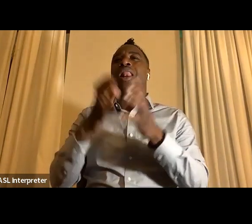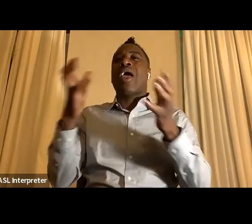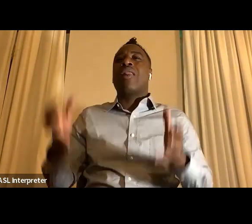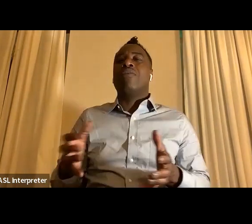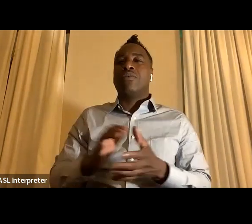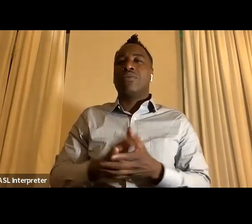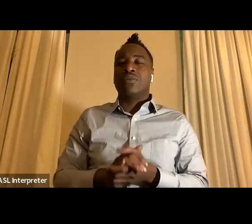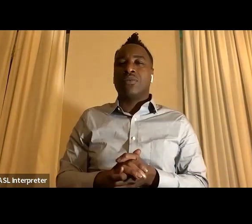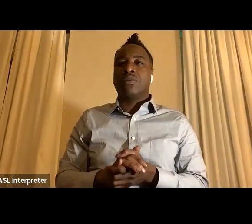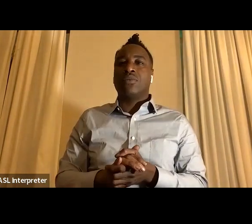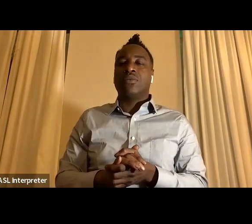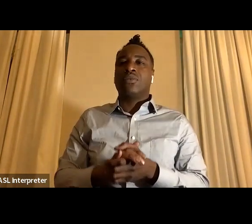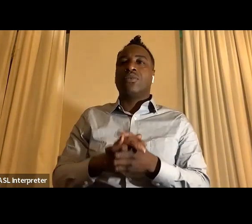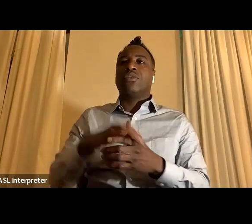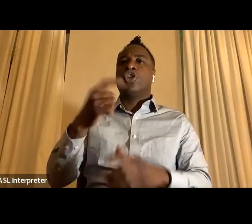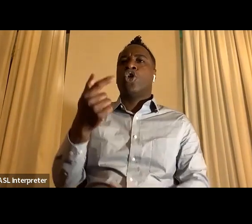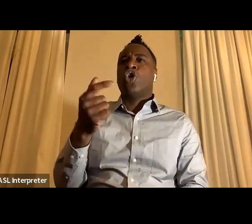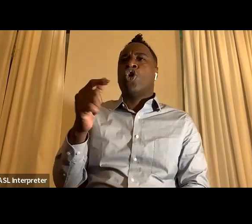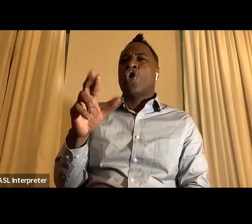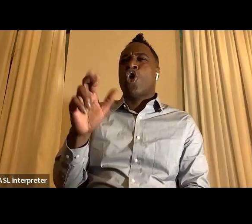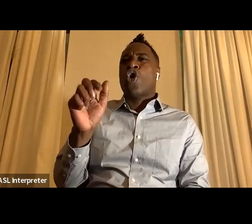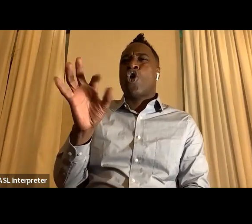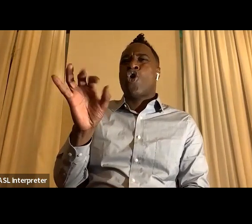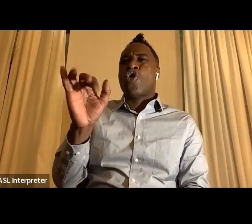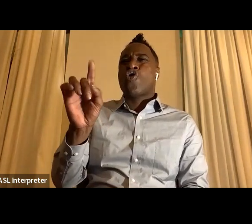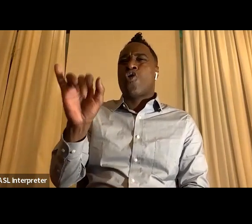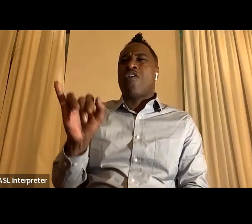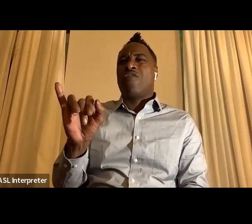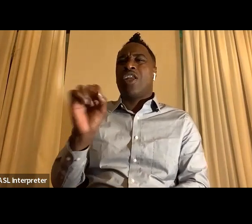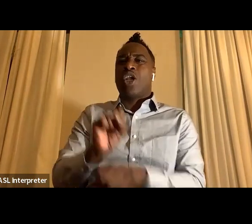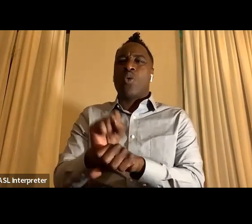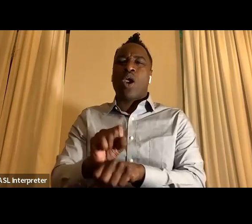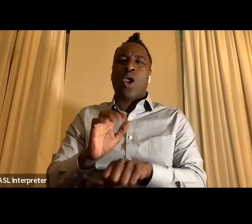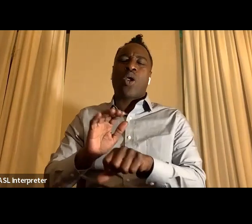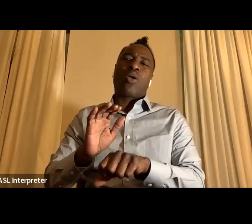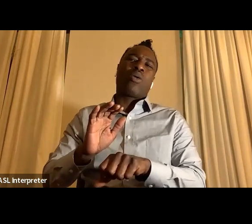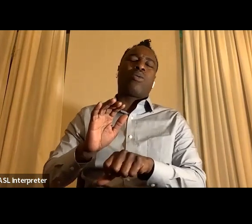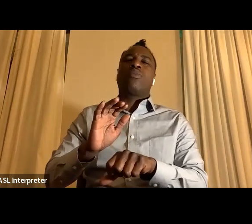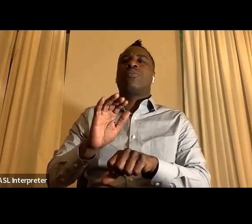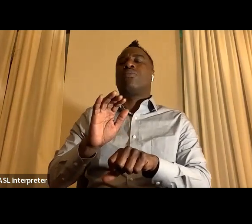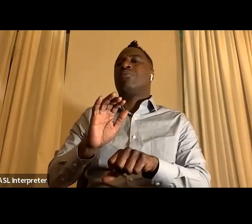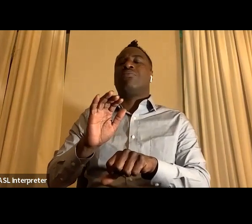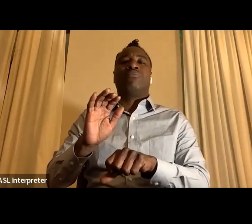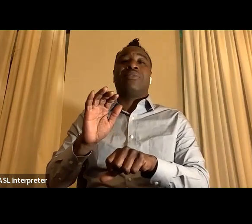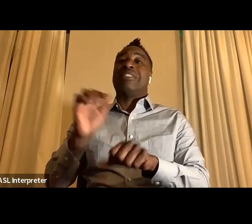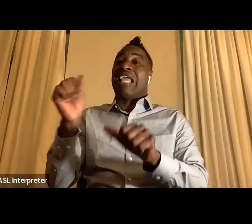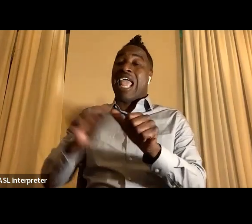graffiti work on the walls here. It's like everywhere. But I feel like it's really, really like common here